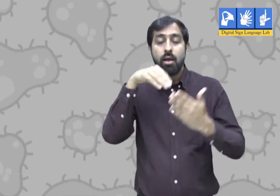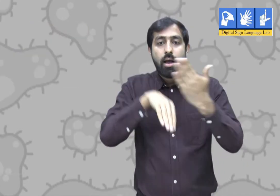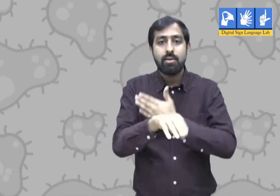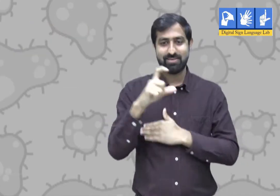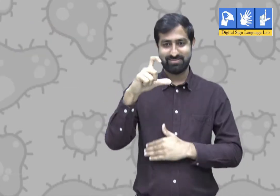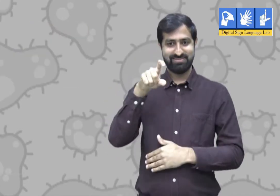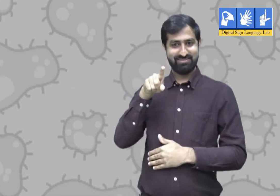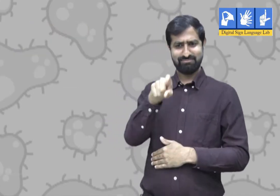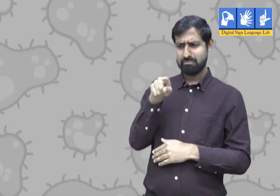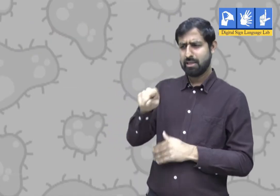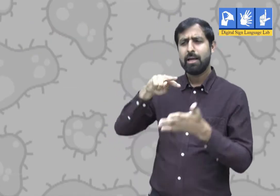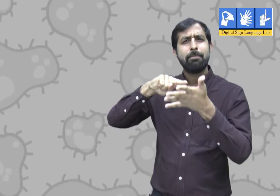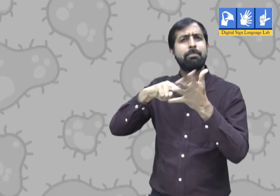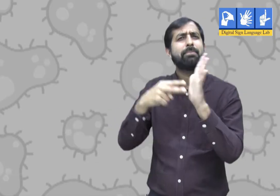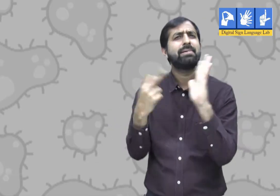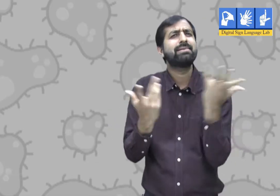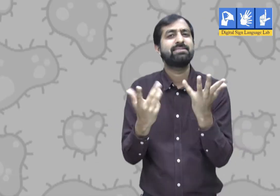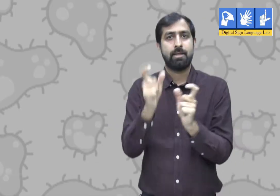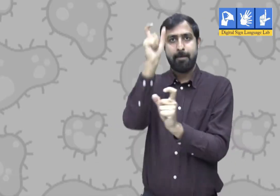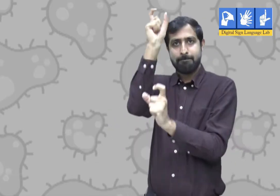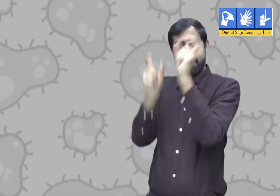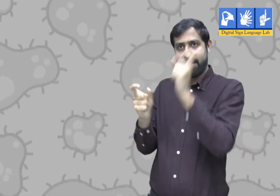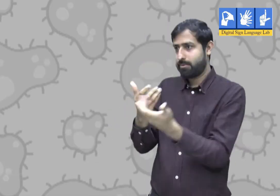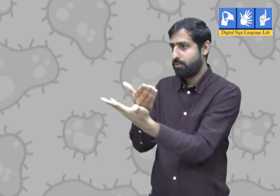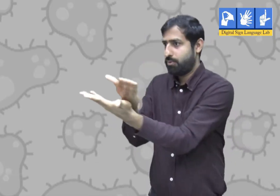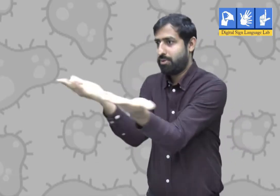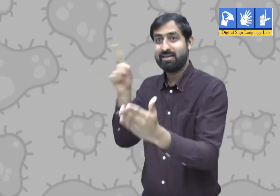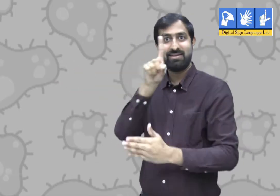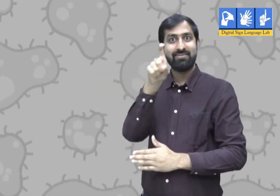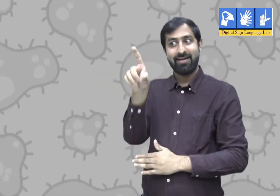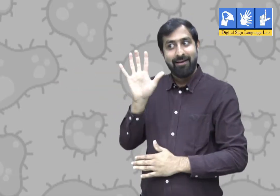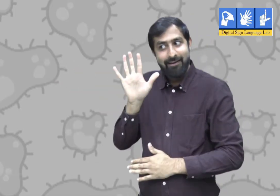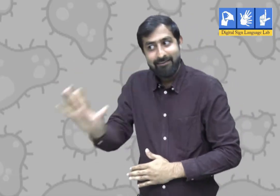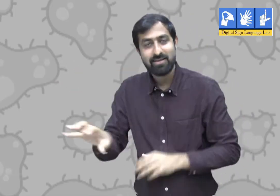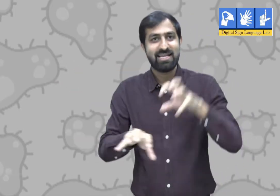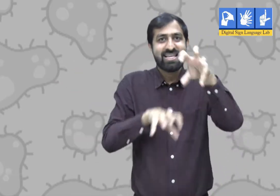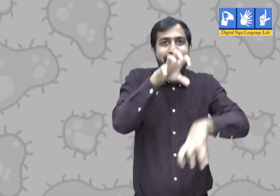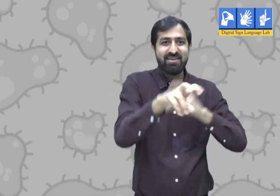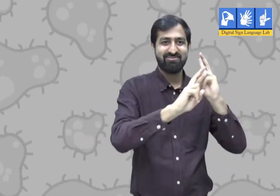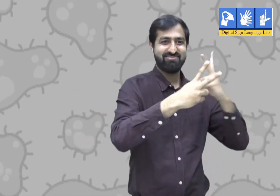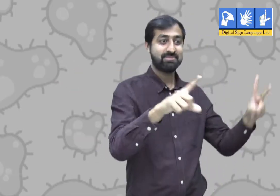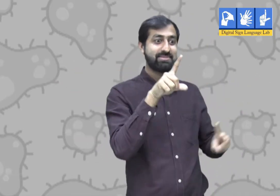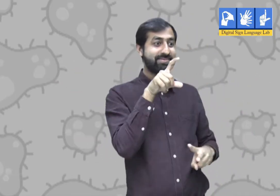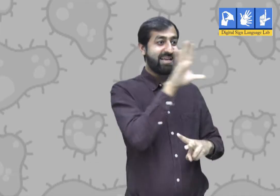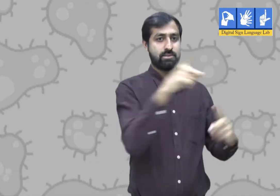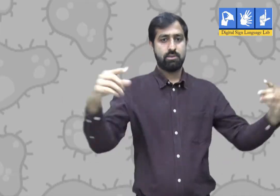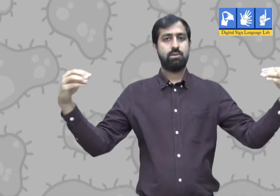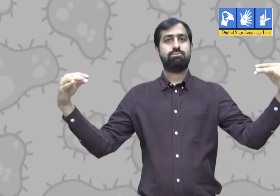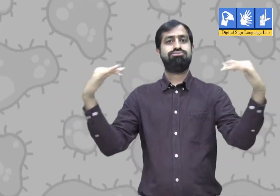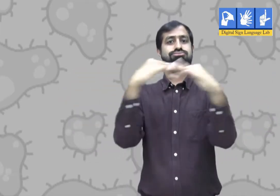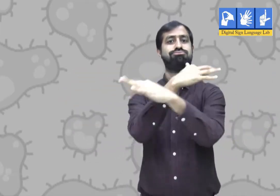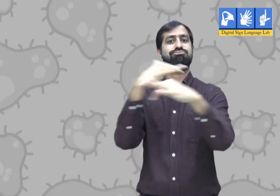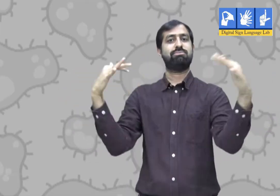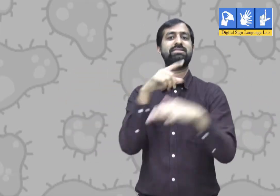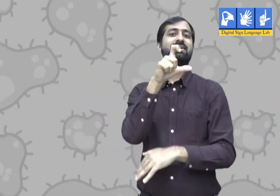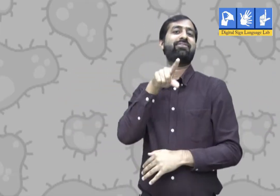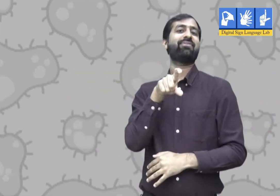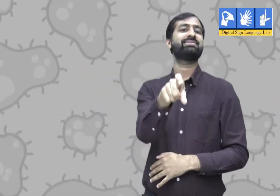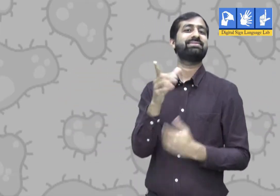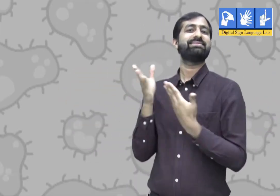Corona virus is transmitted from animals to humans.